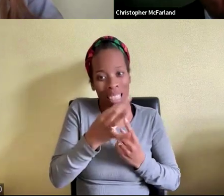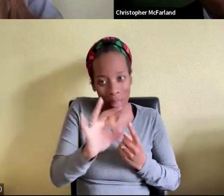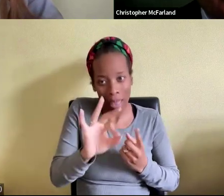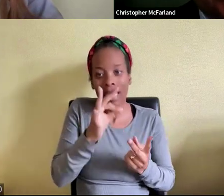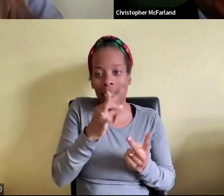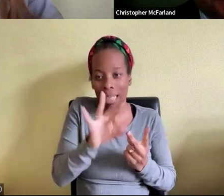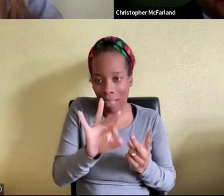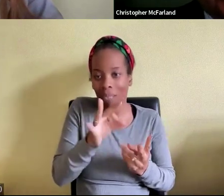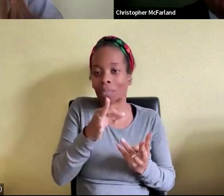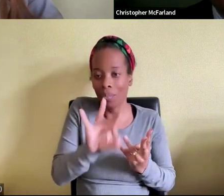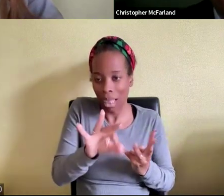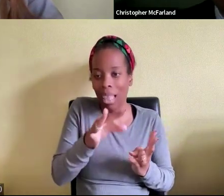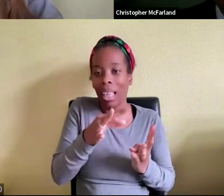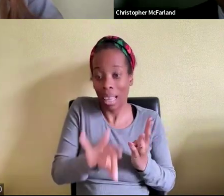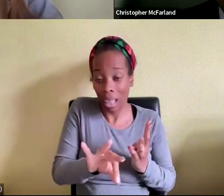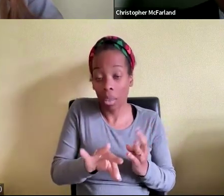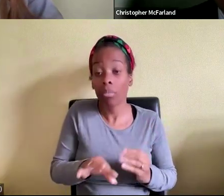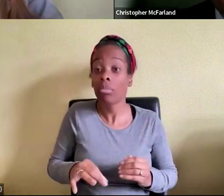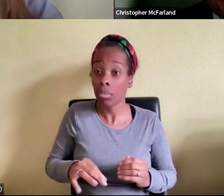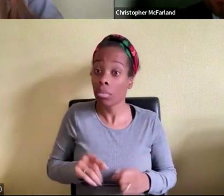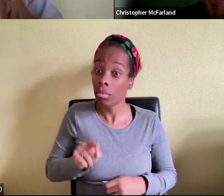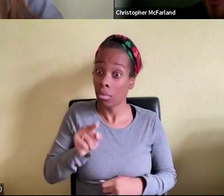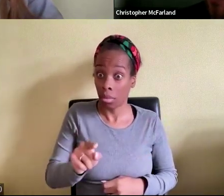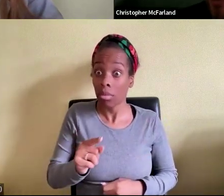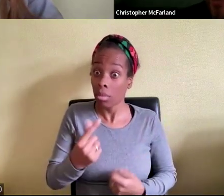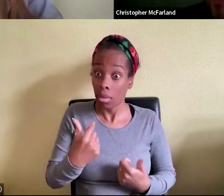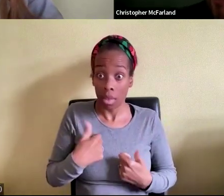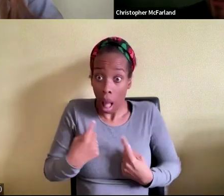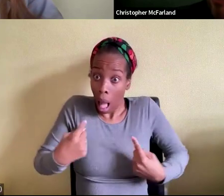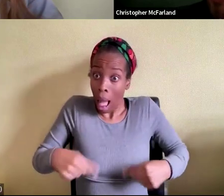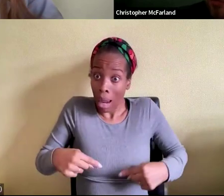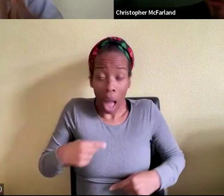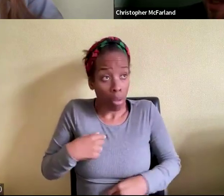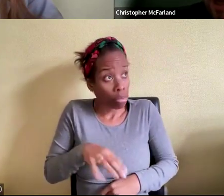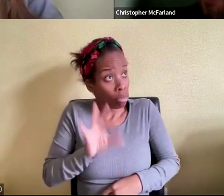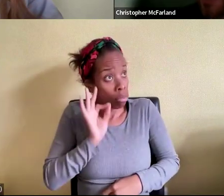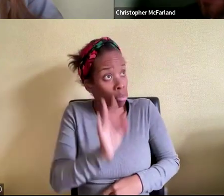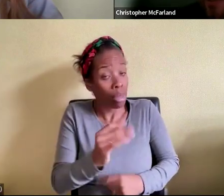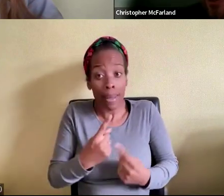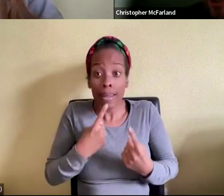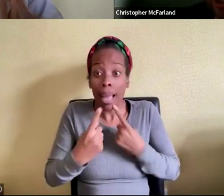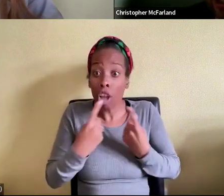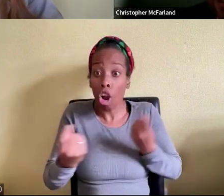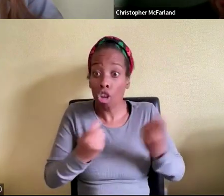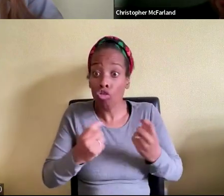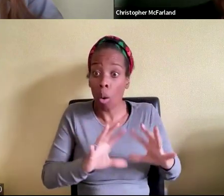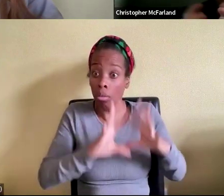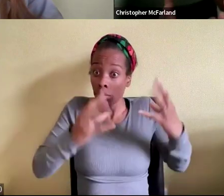You can actually do it legally. You can make the request to the whole of the university as the data controller. but exactly as she said for